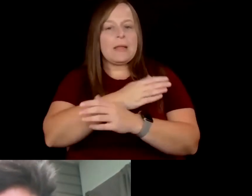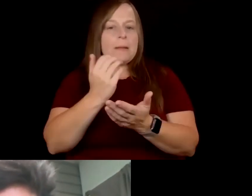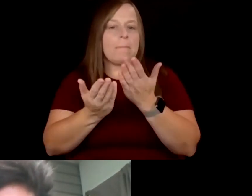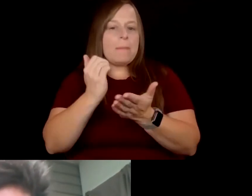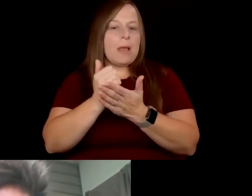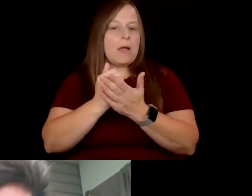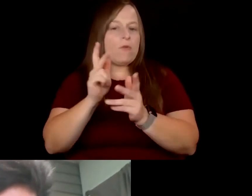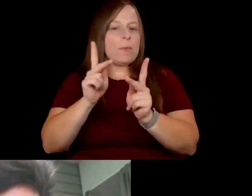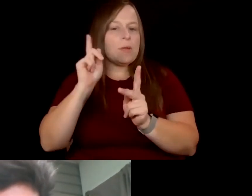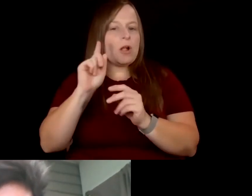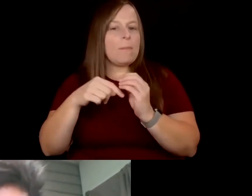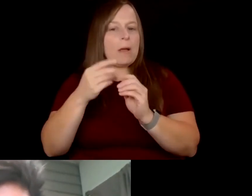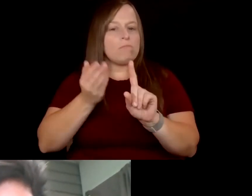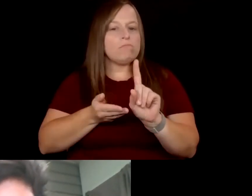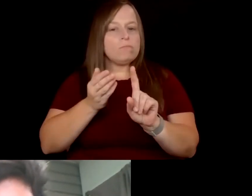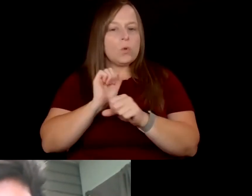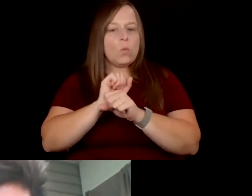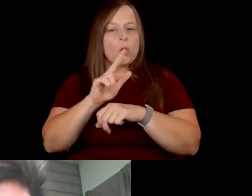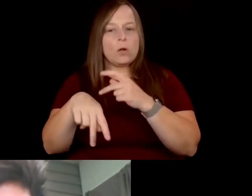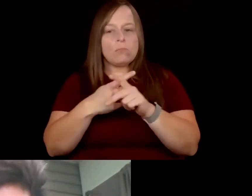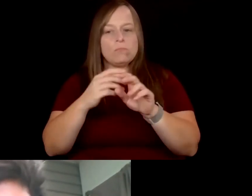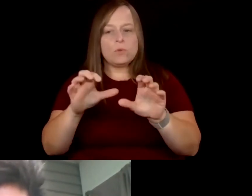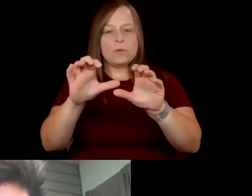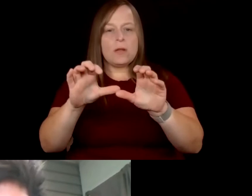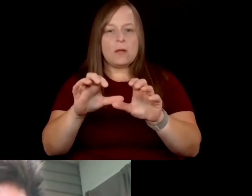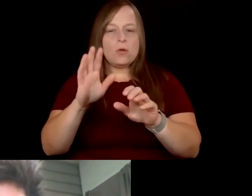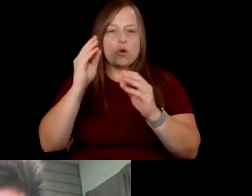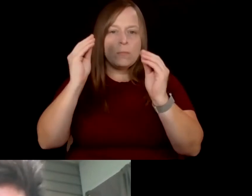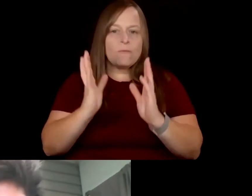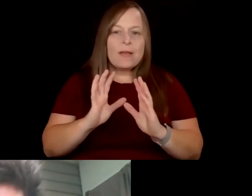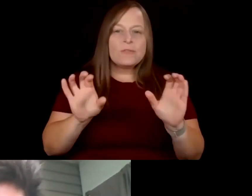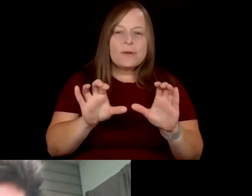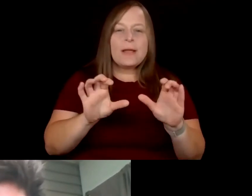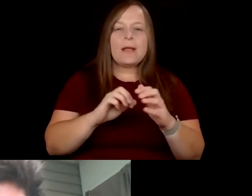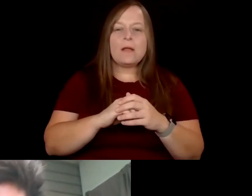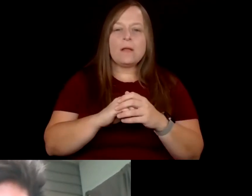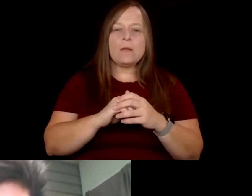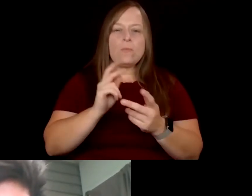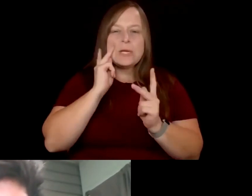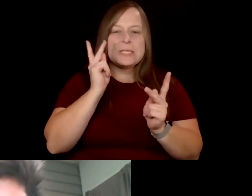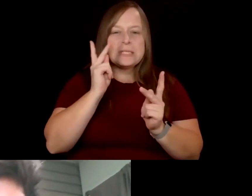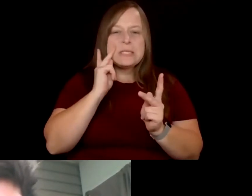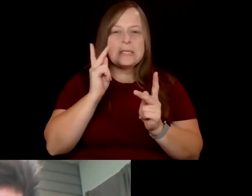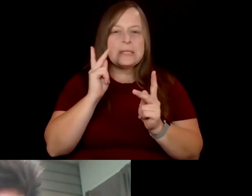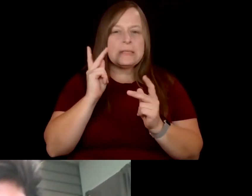to hear about, kind of what work you did, the work that your professor did, kind of what you're seeing in terms of trends